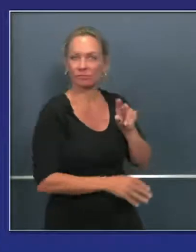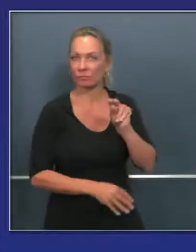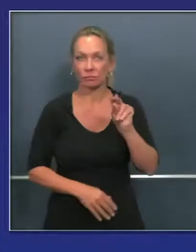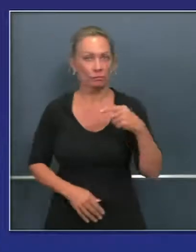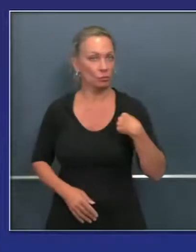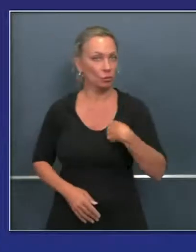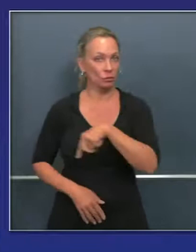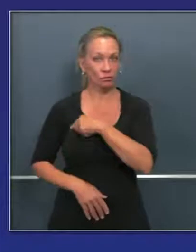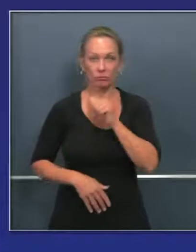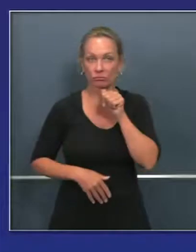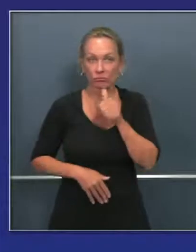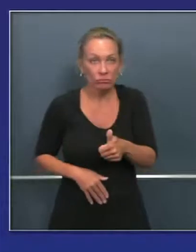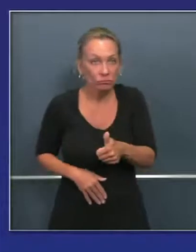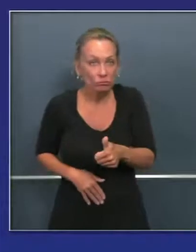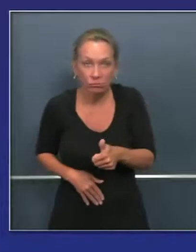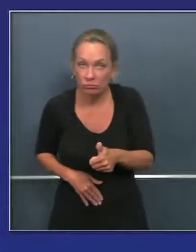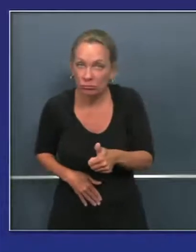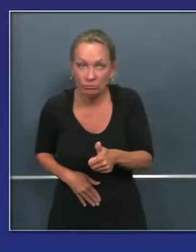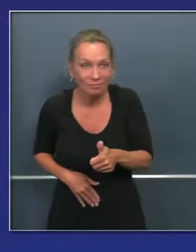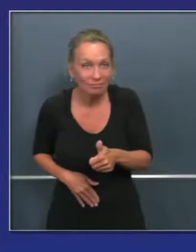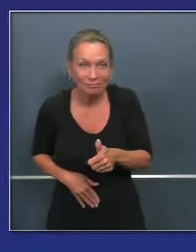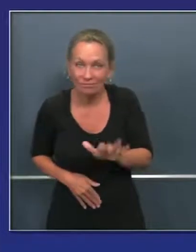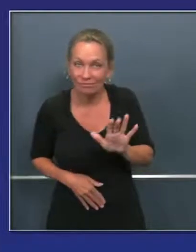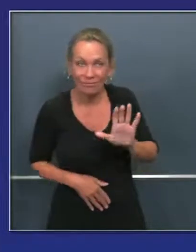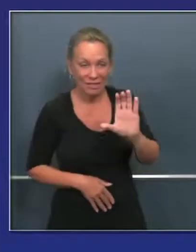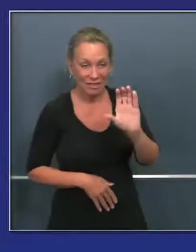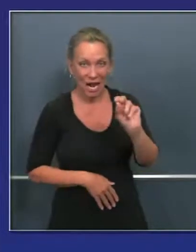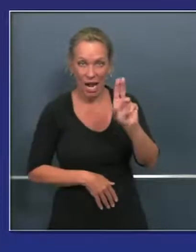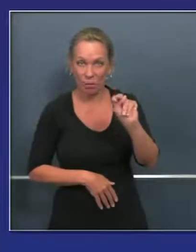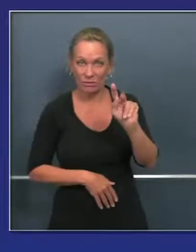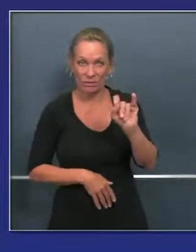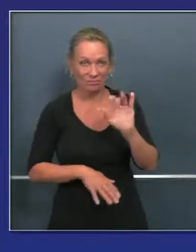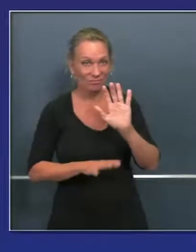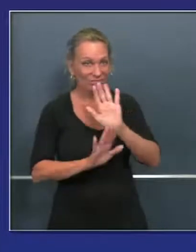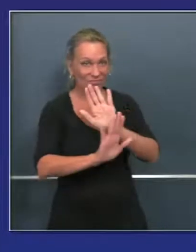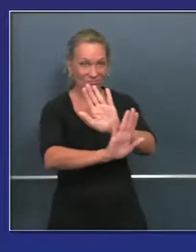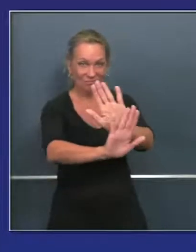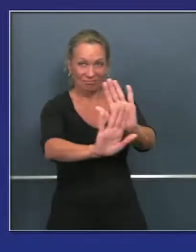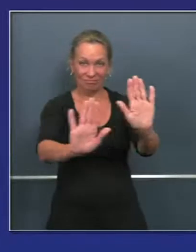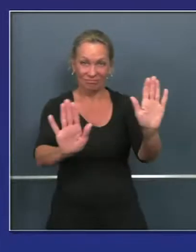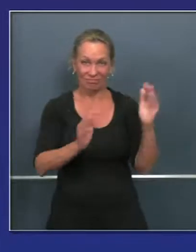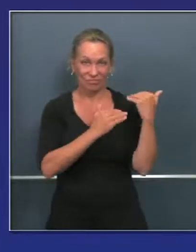provide the technical assistance through this attestation process of what we expect in terms